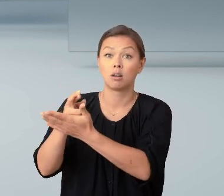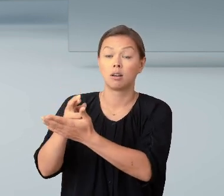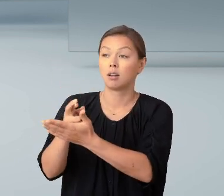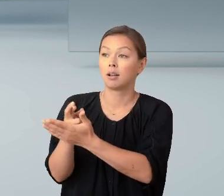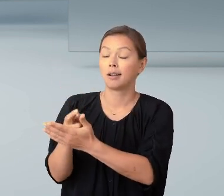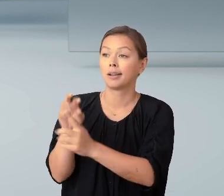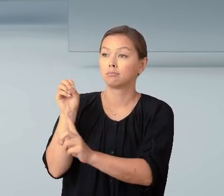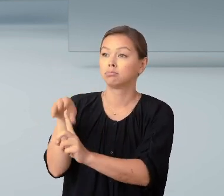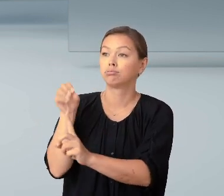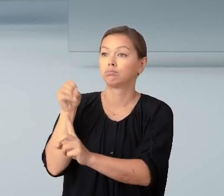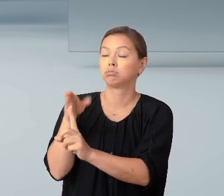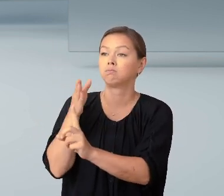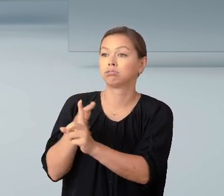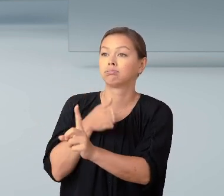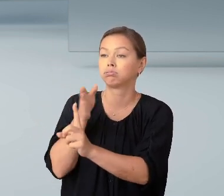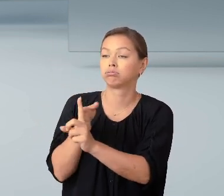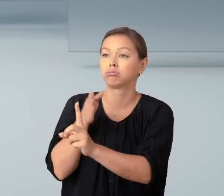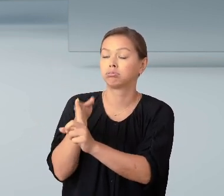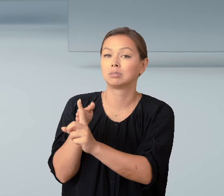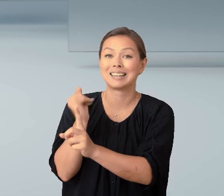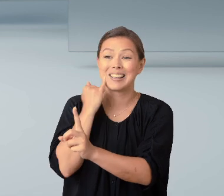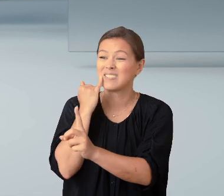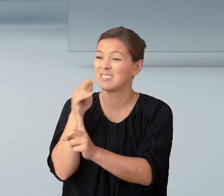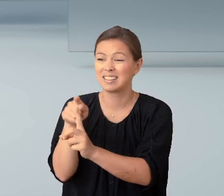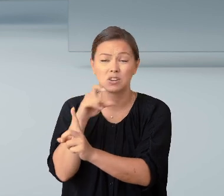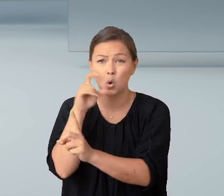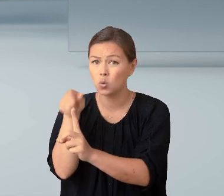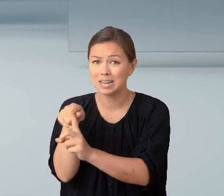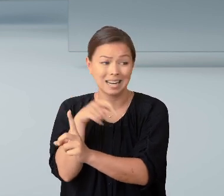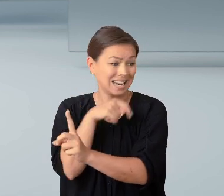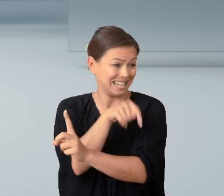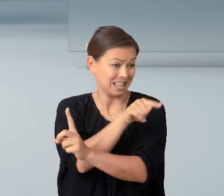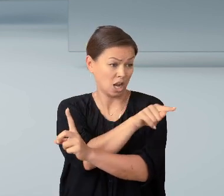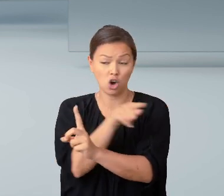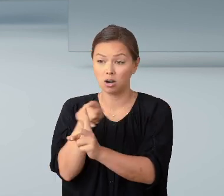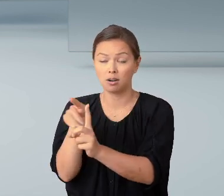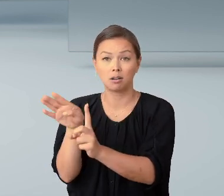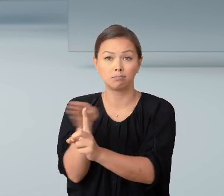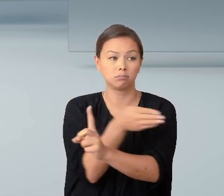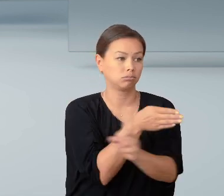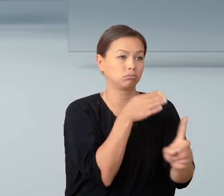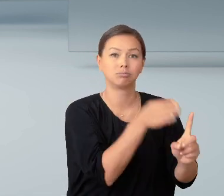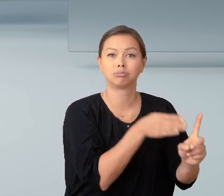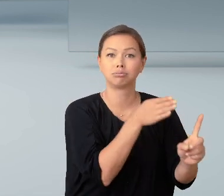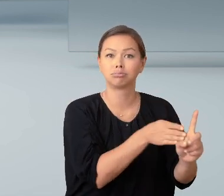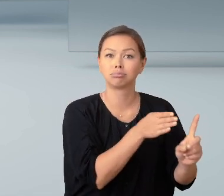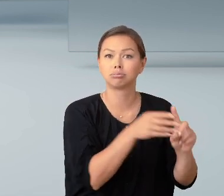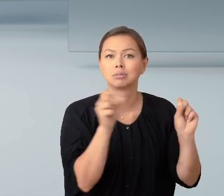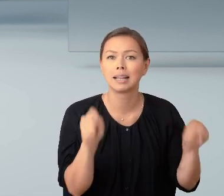of those on-premise servers, not hardware, applying those updates.